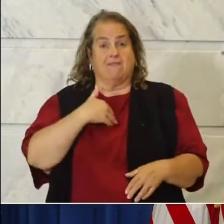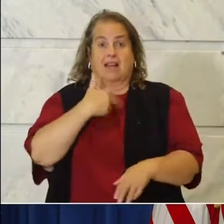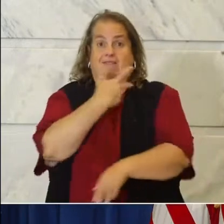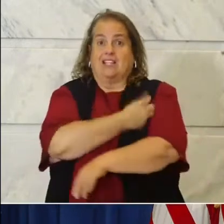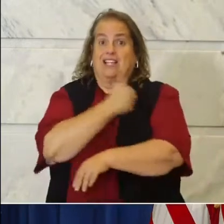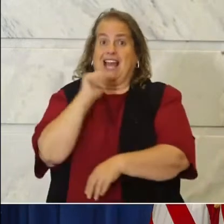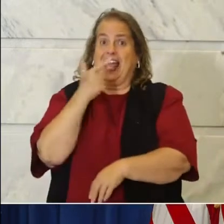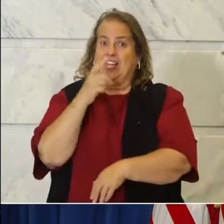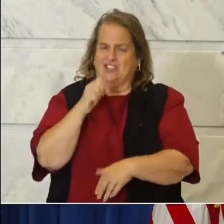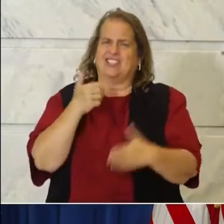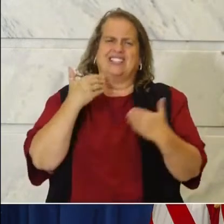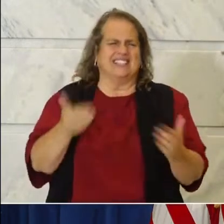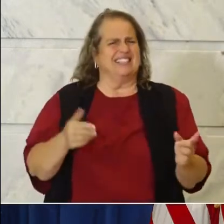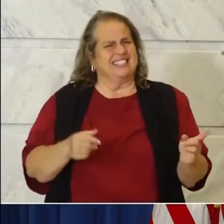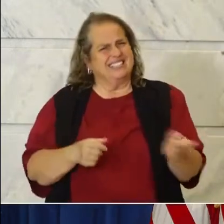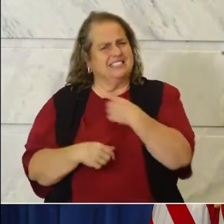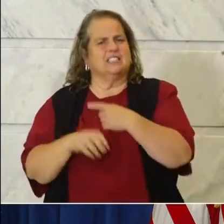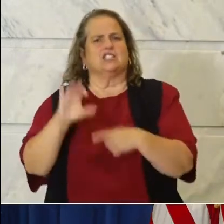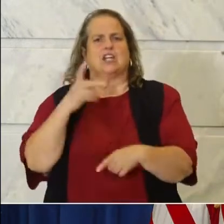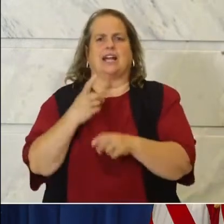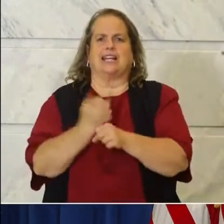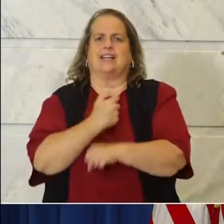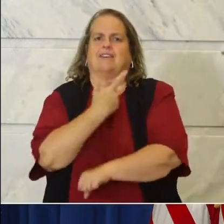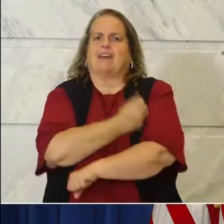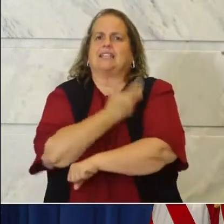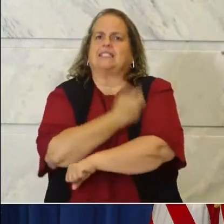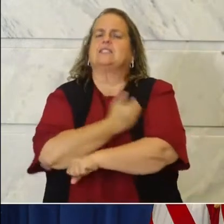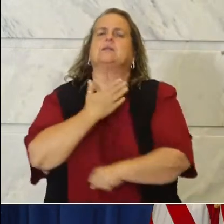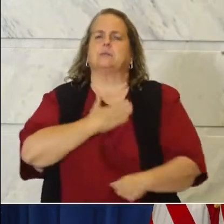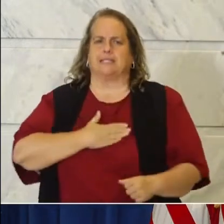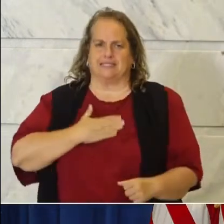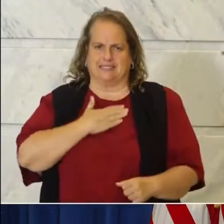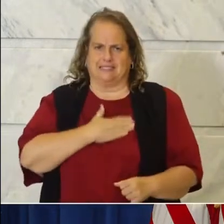your child into the pediatrician, Please to get your vaccines. We don't